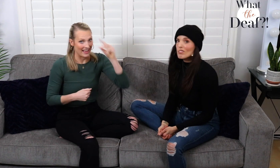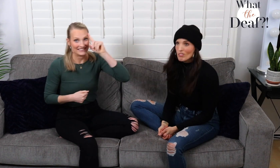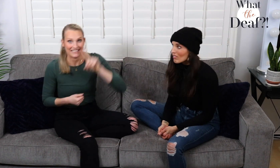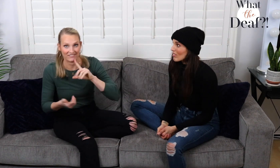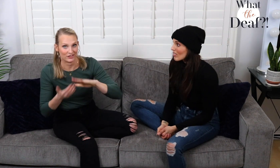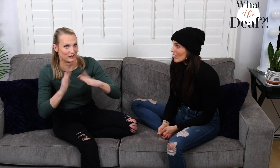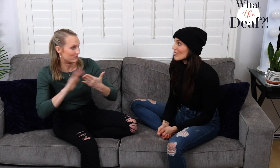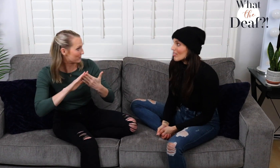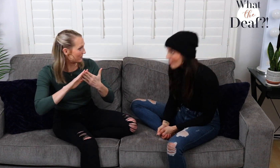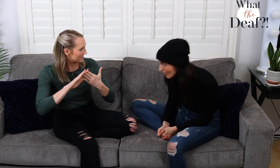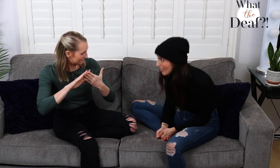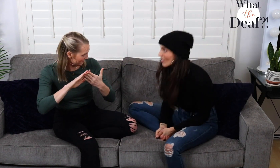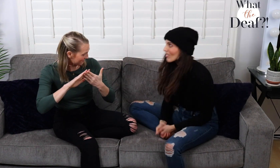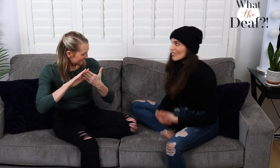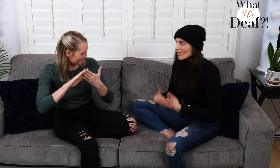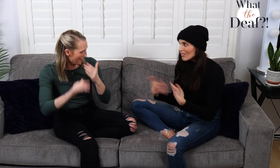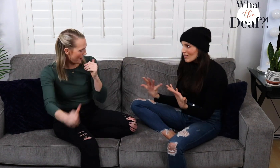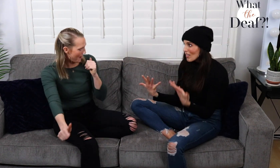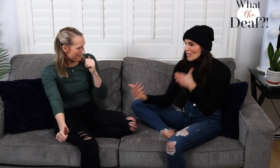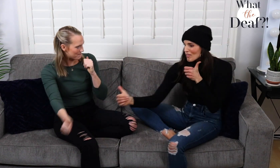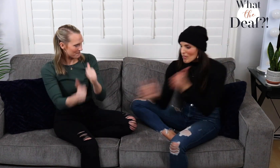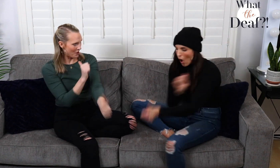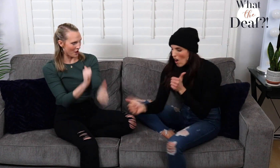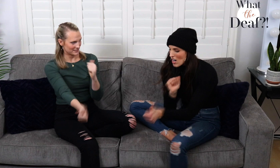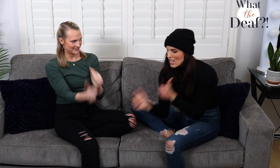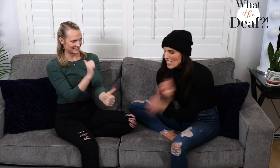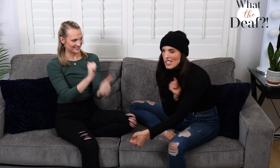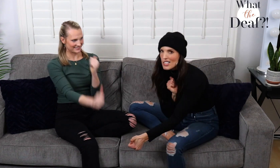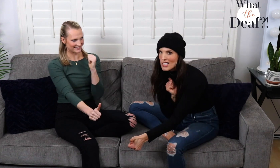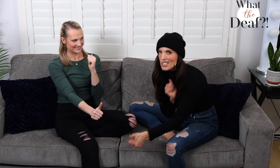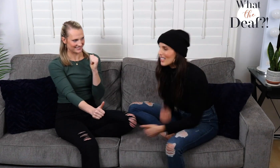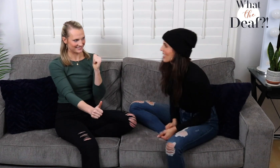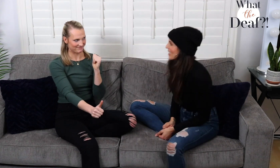of our lives and within the Deaf community. Sports! -Sports!